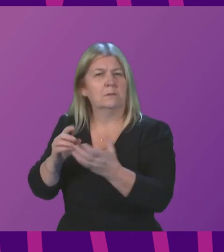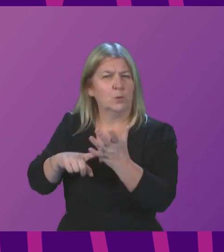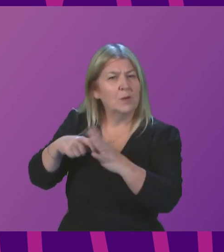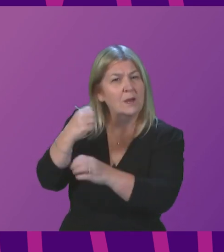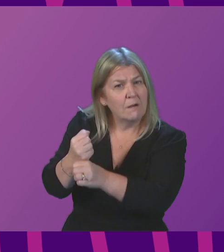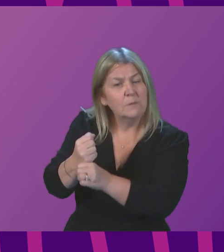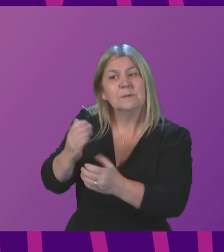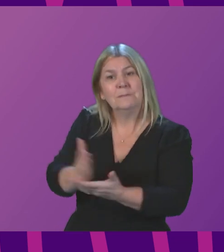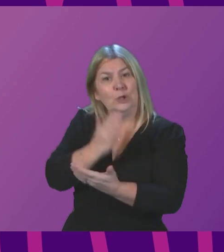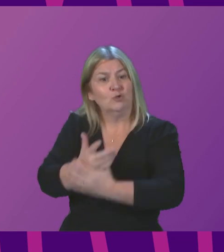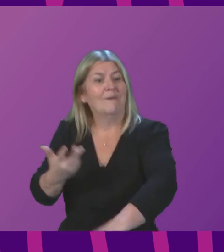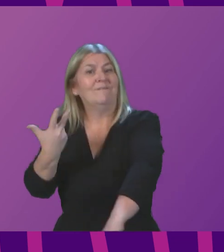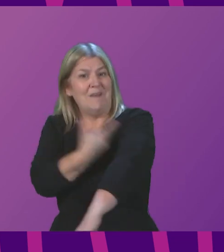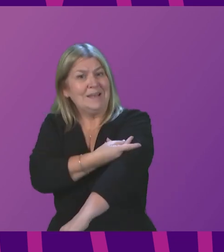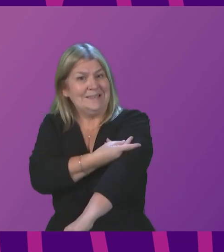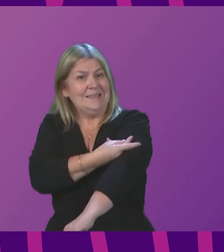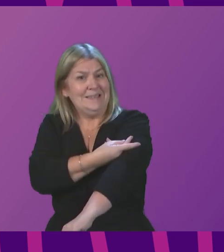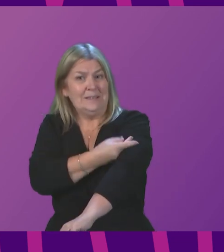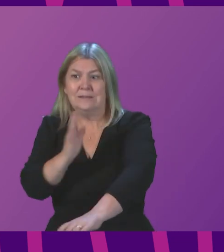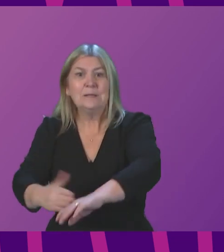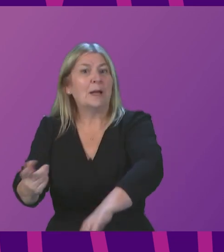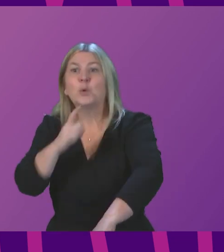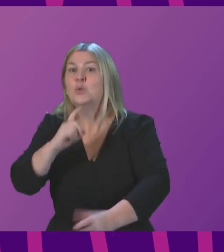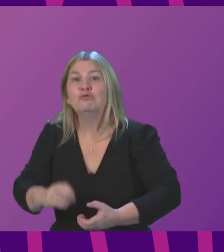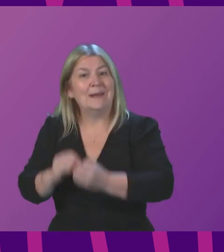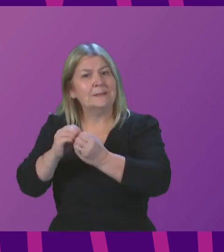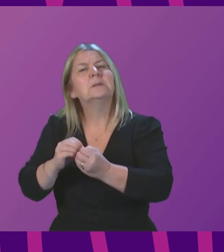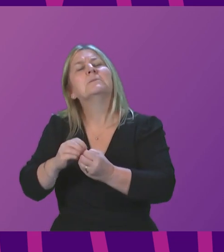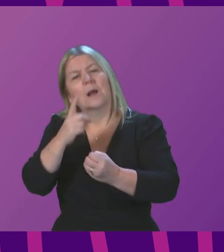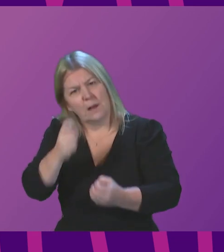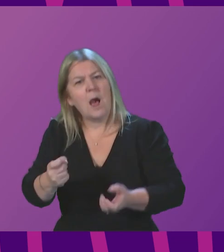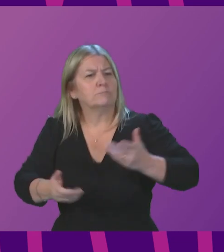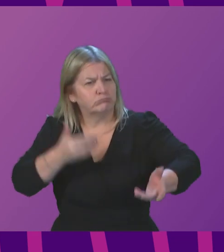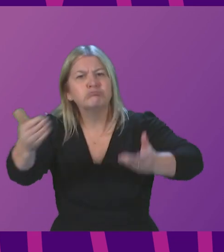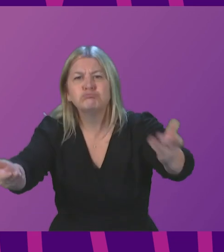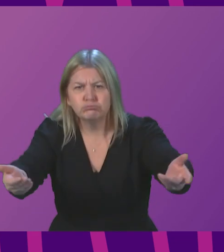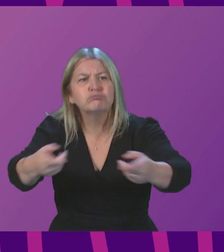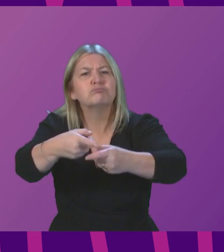get to people across the world as quickly as possible.